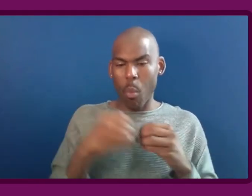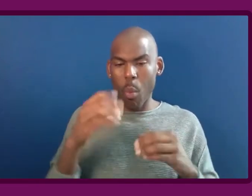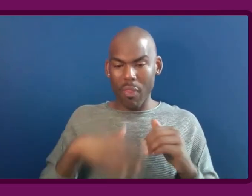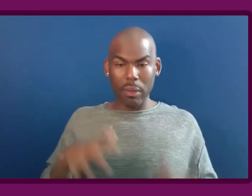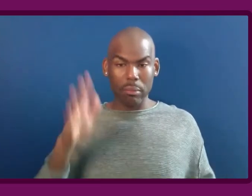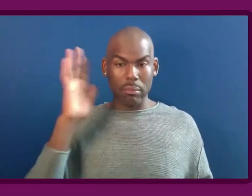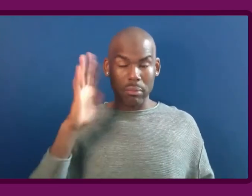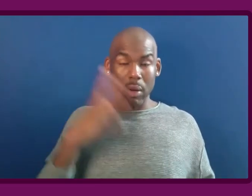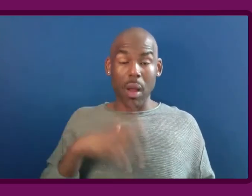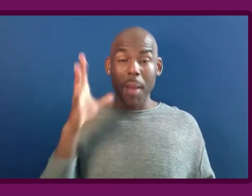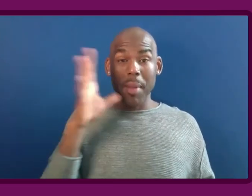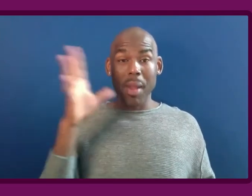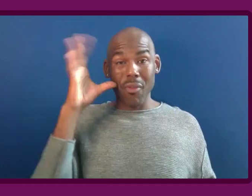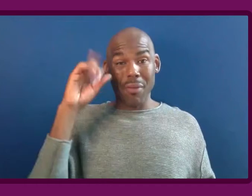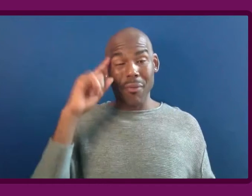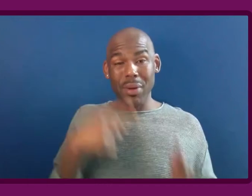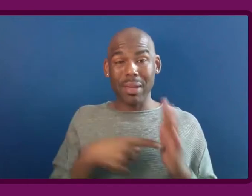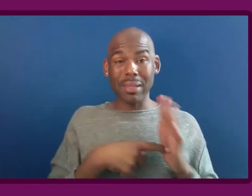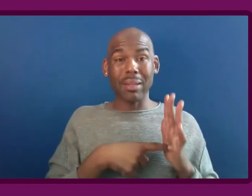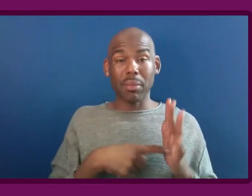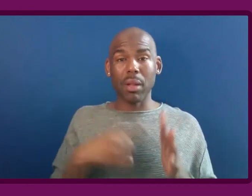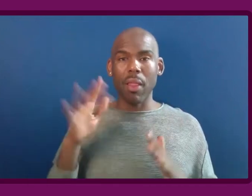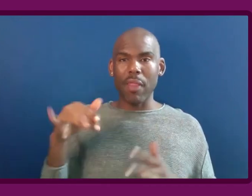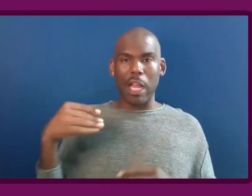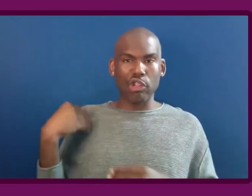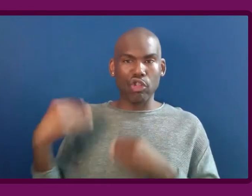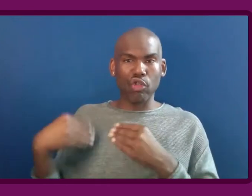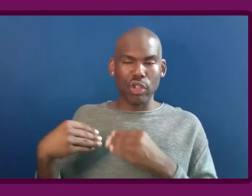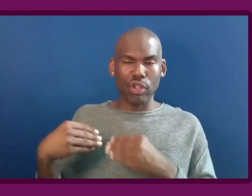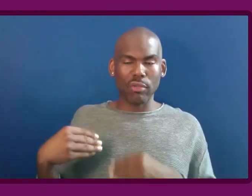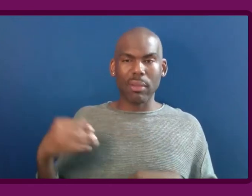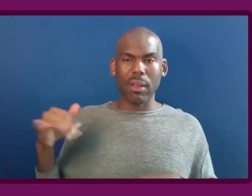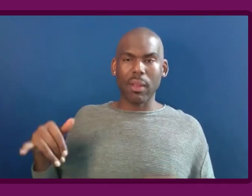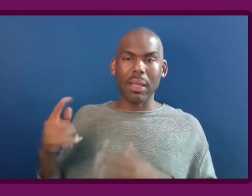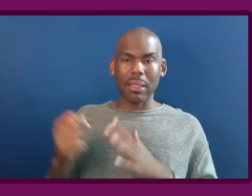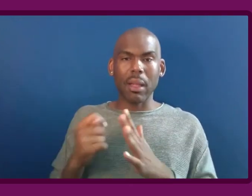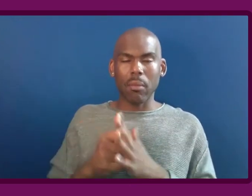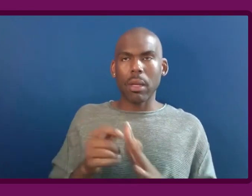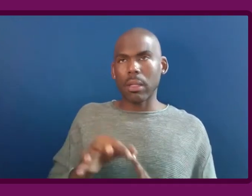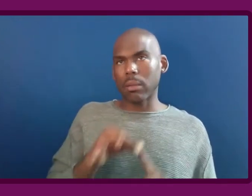to in the past." Our parents, for example, the generation of our parents, obviously it depends